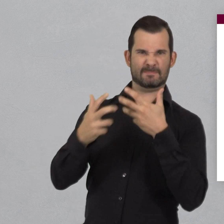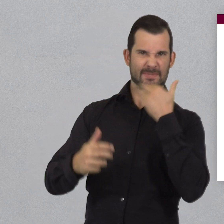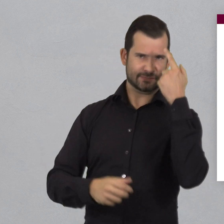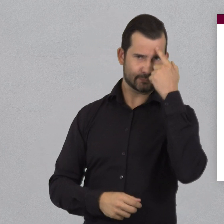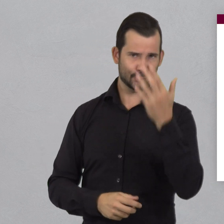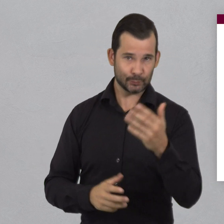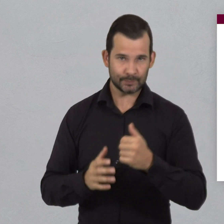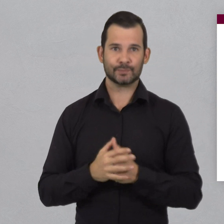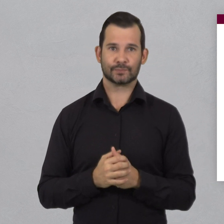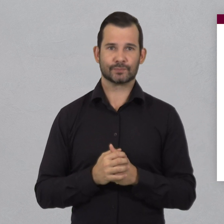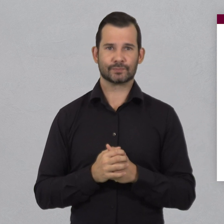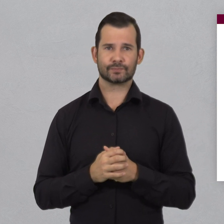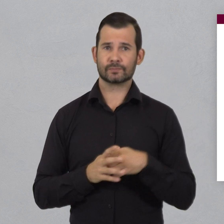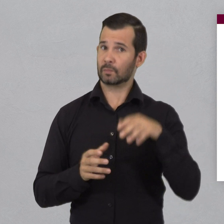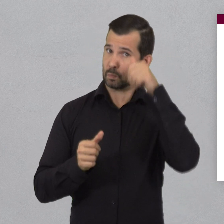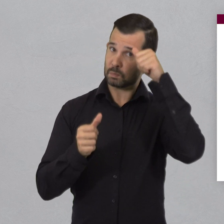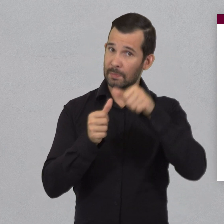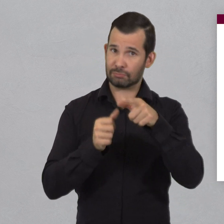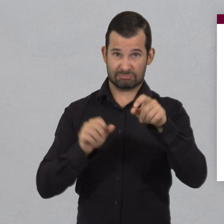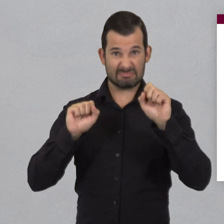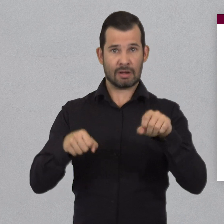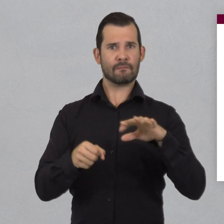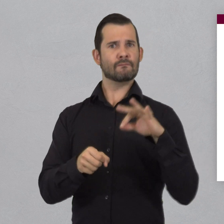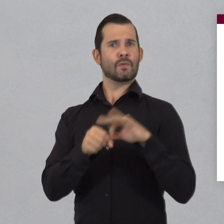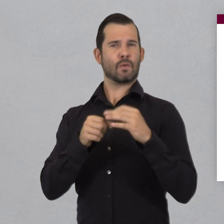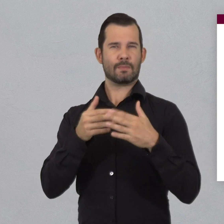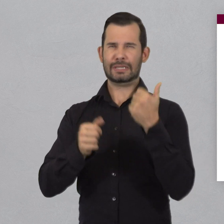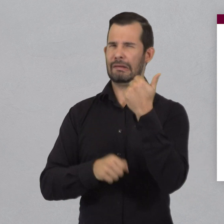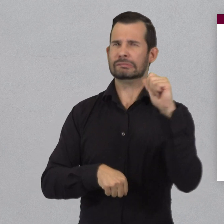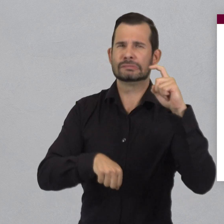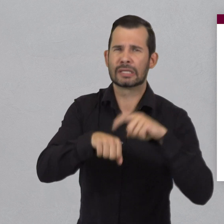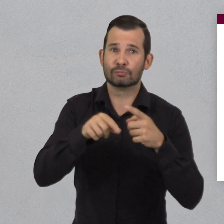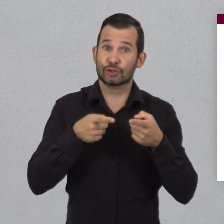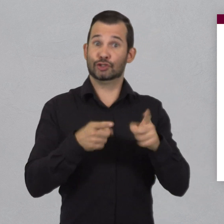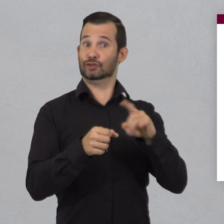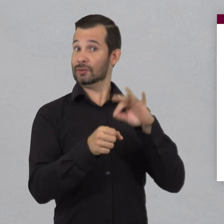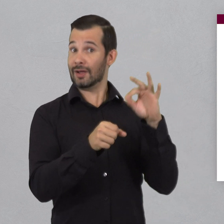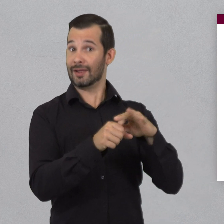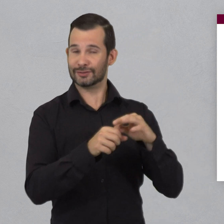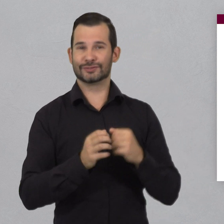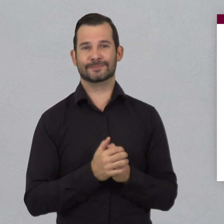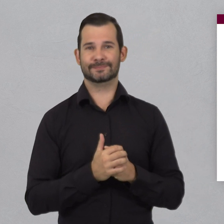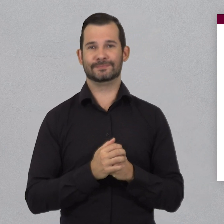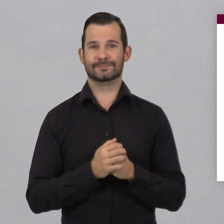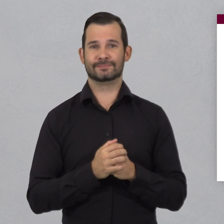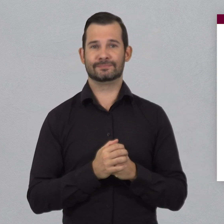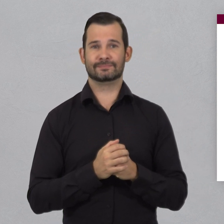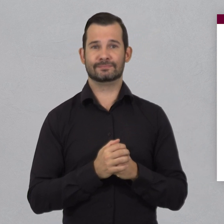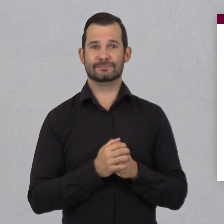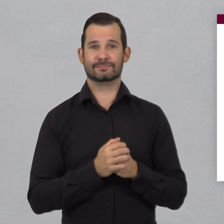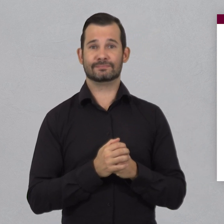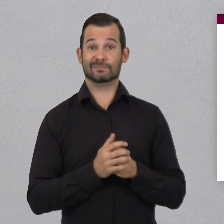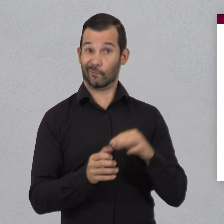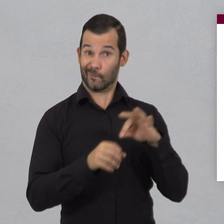that work best for you. Remember, you can vote almost anytime during the election.